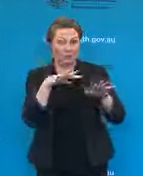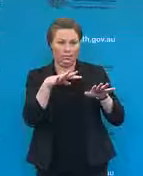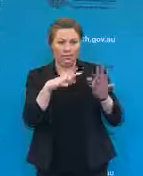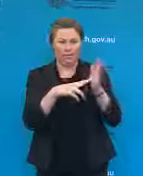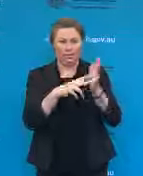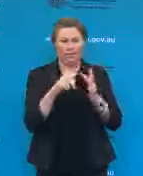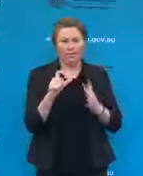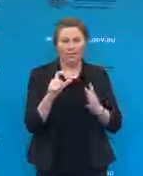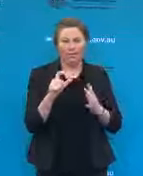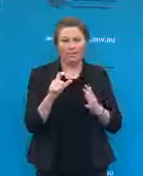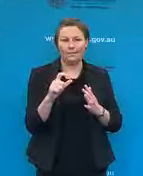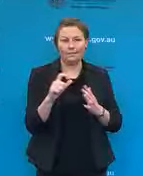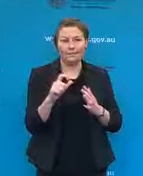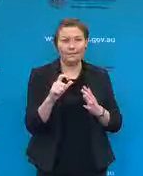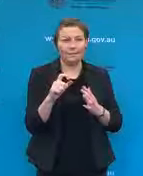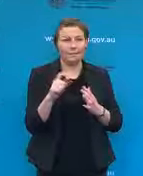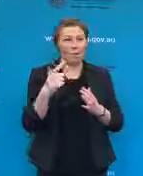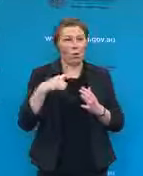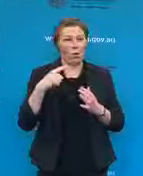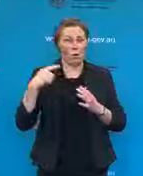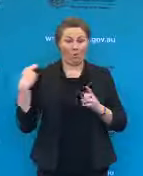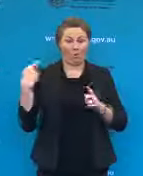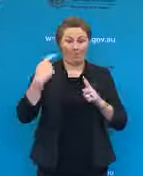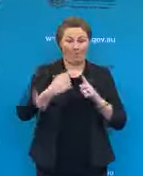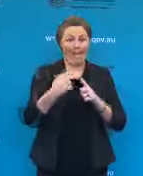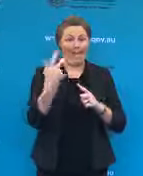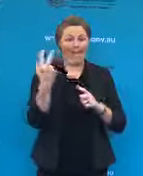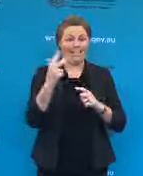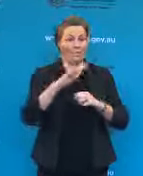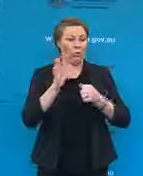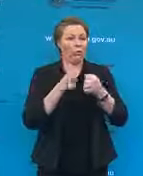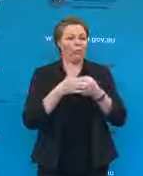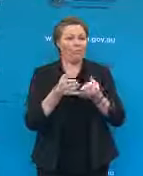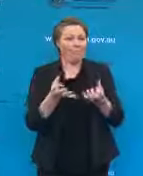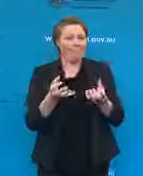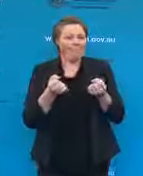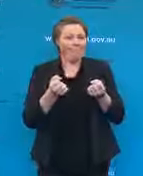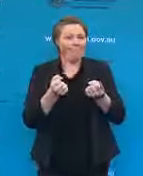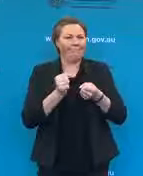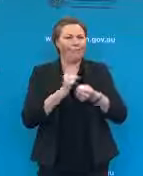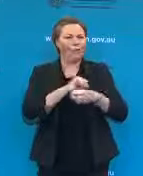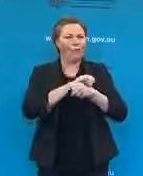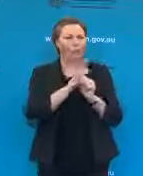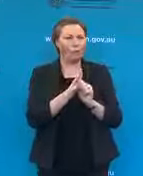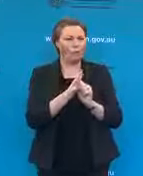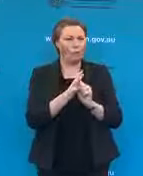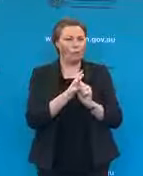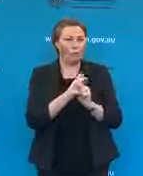We've had 18 new cases in the country overnight. 2 in New South Wales